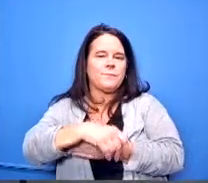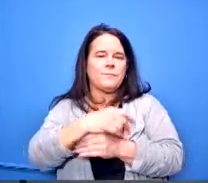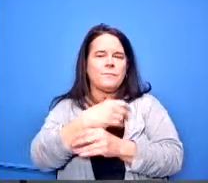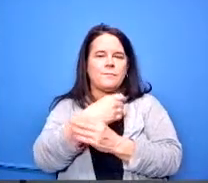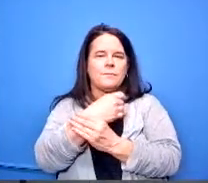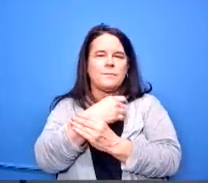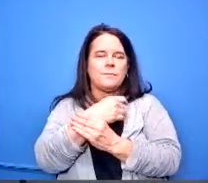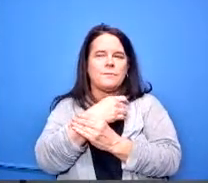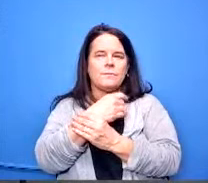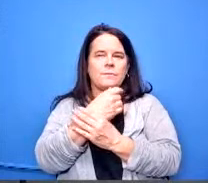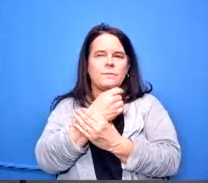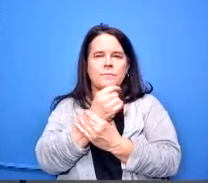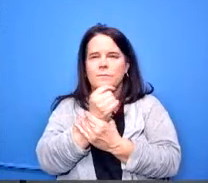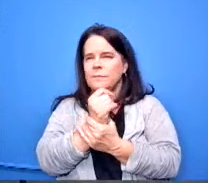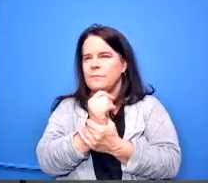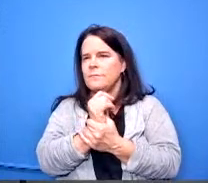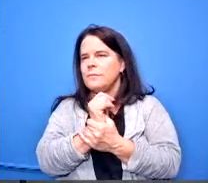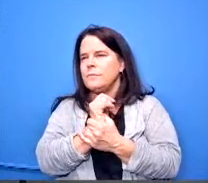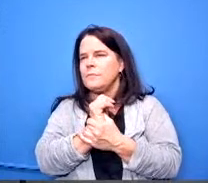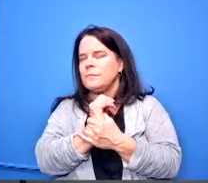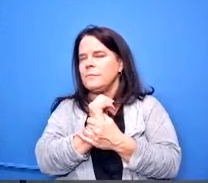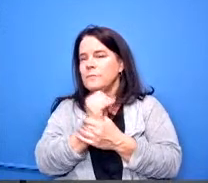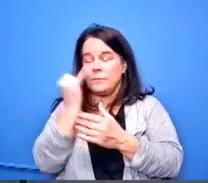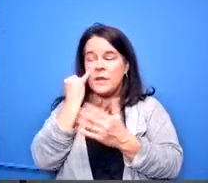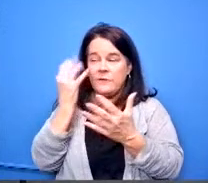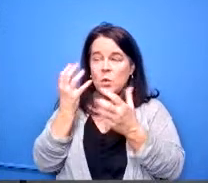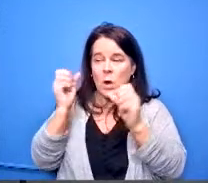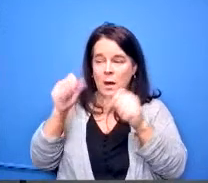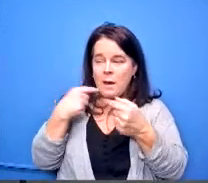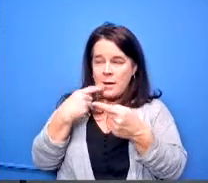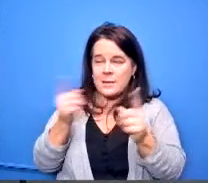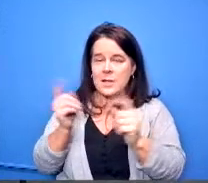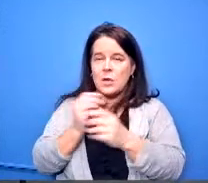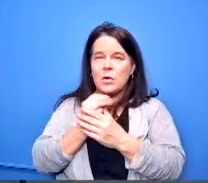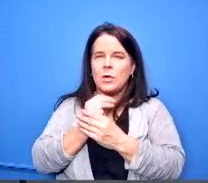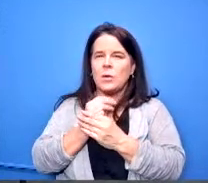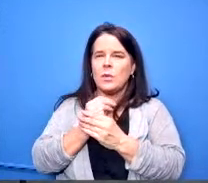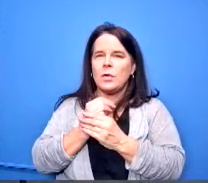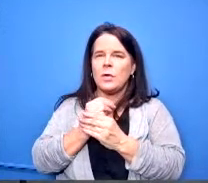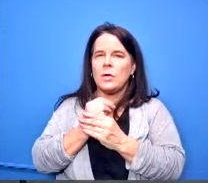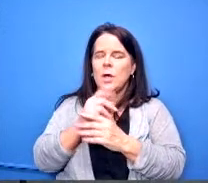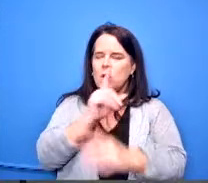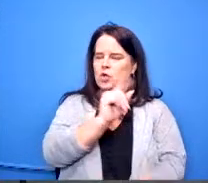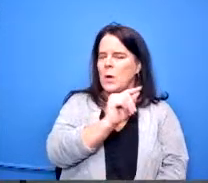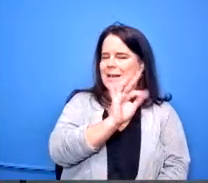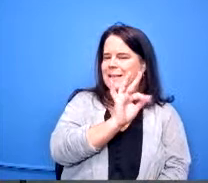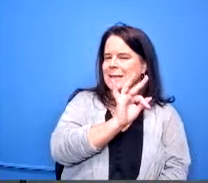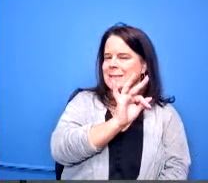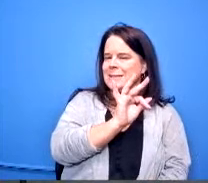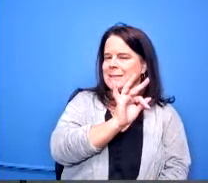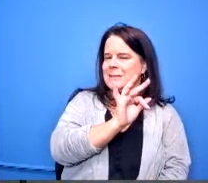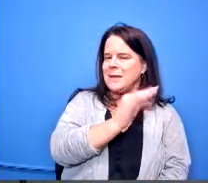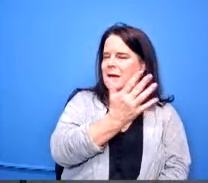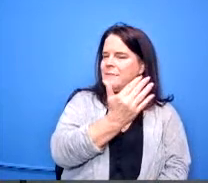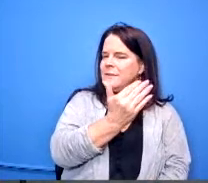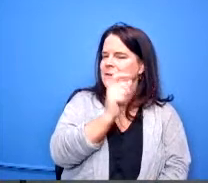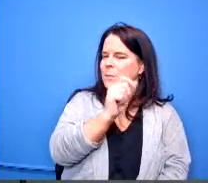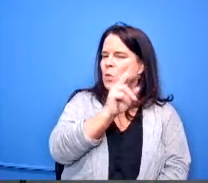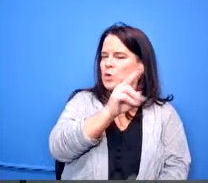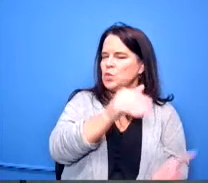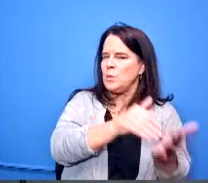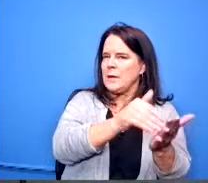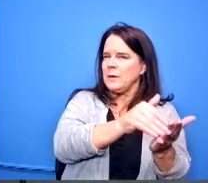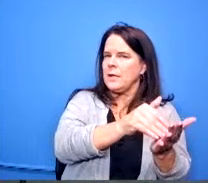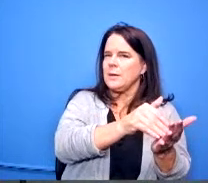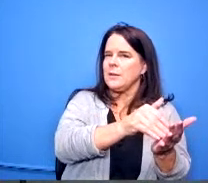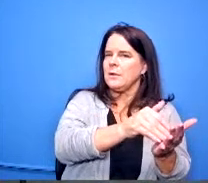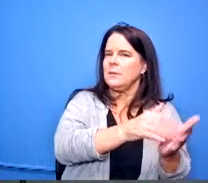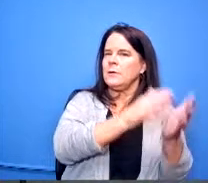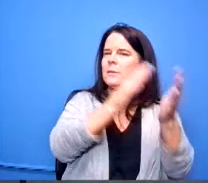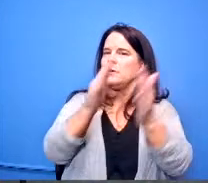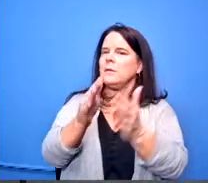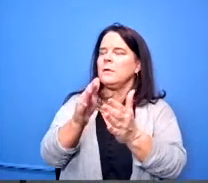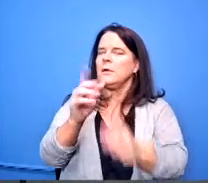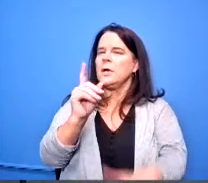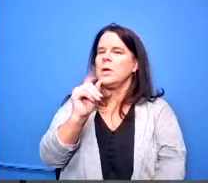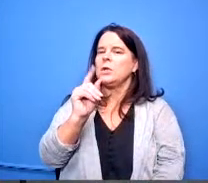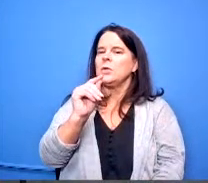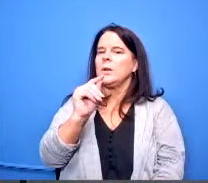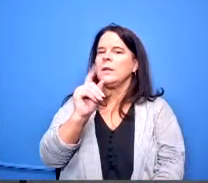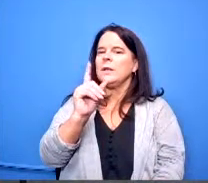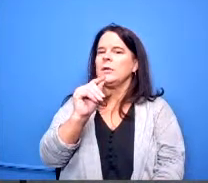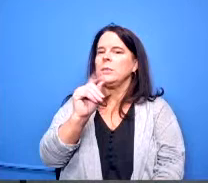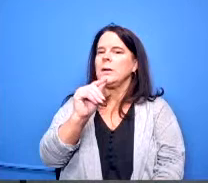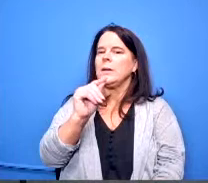but if you want i can tell you in 2019 we spent 15.2 million in 2020 we spent 19.3 million